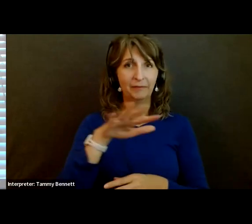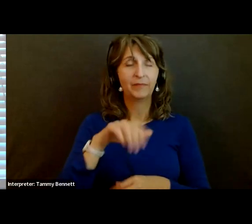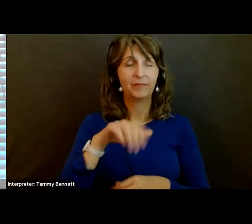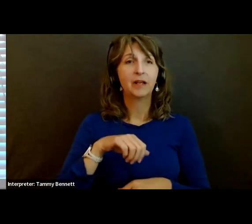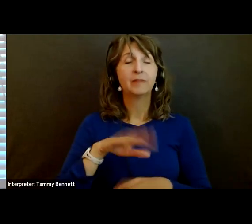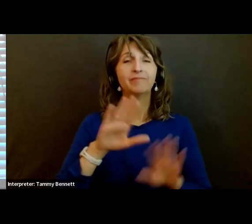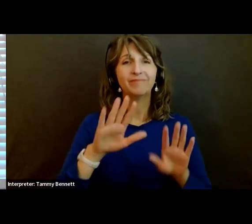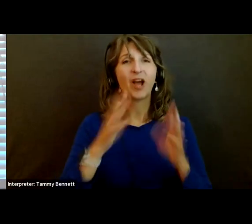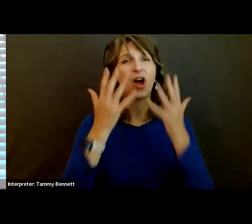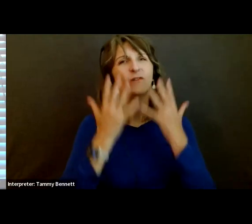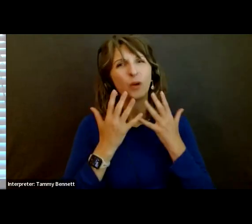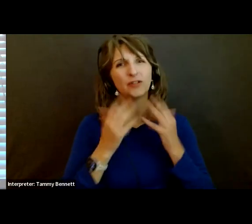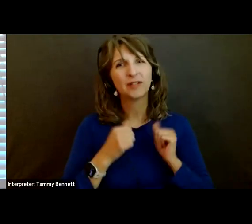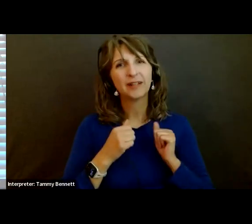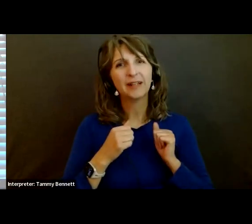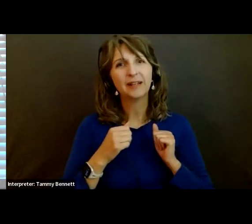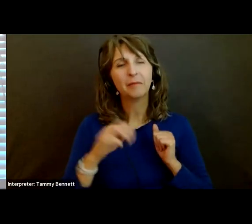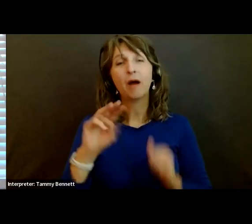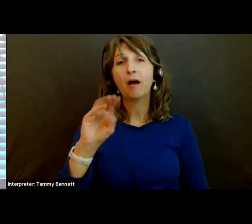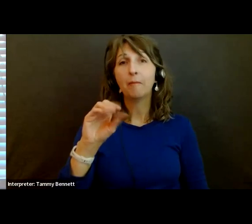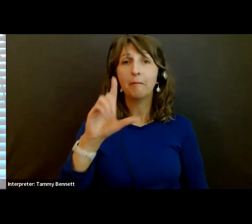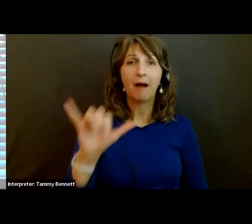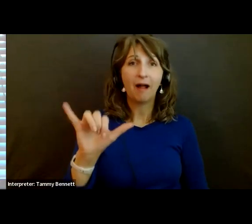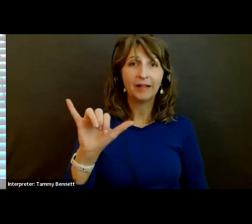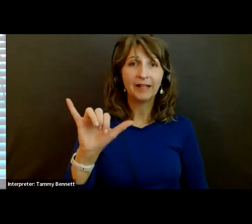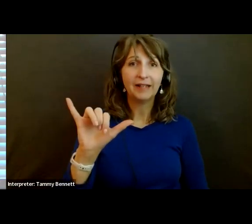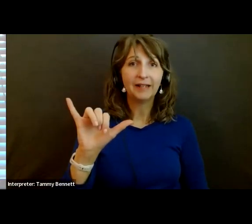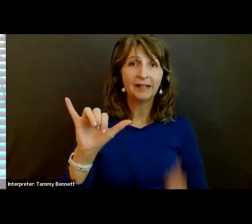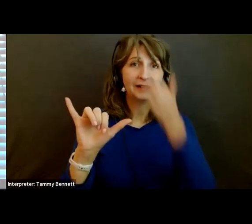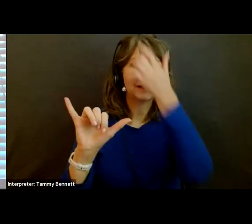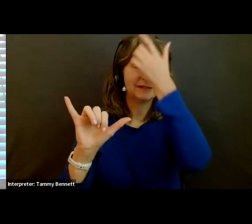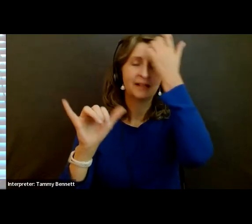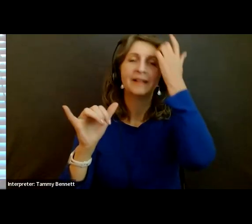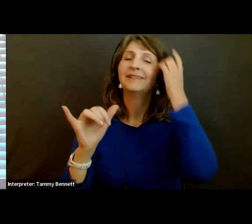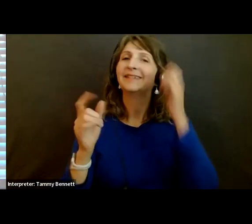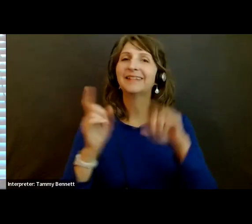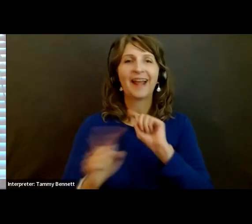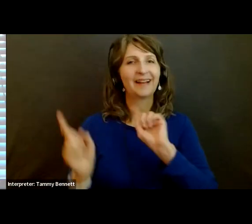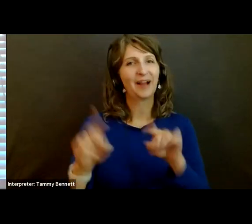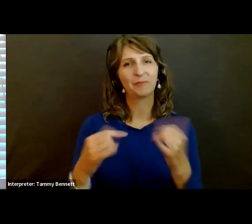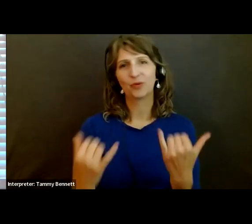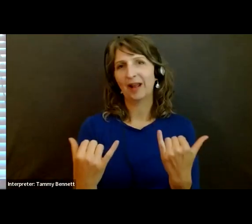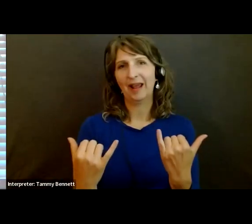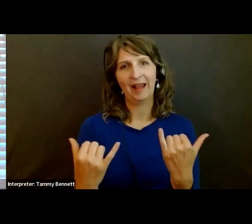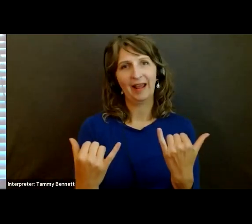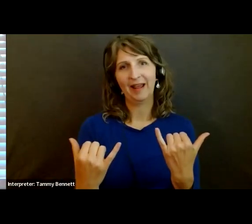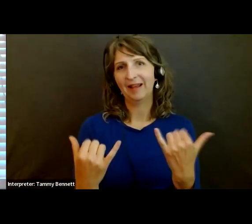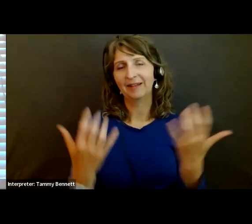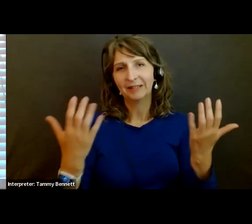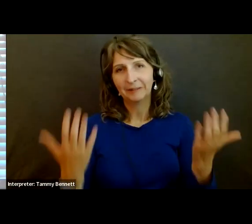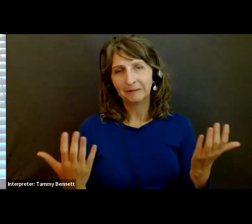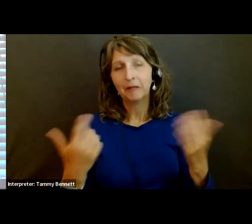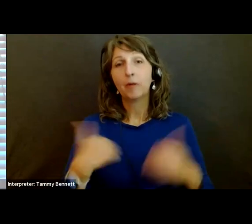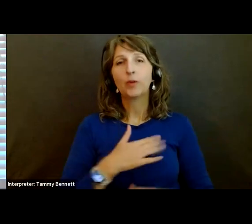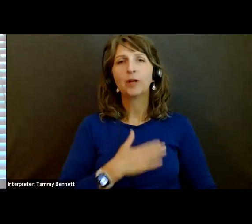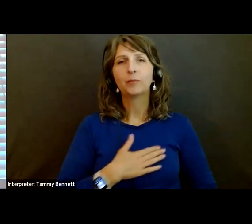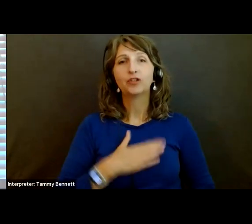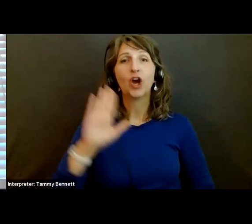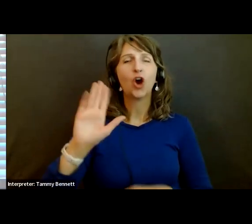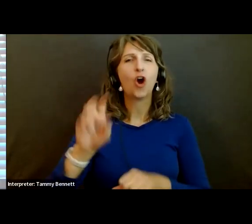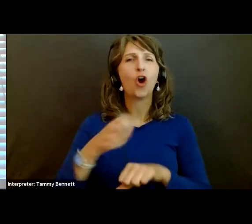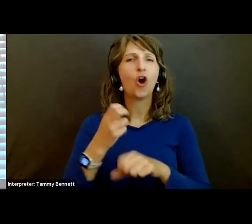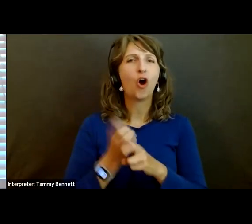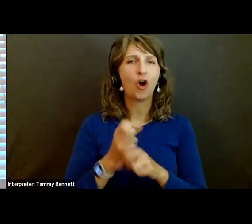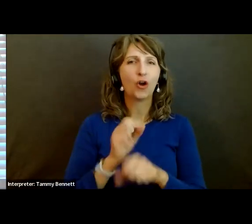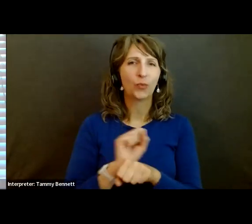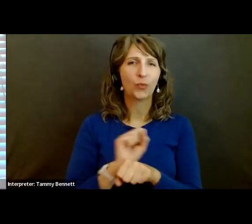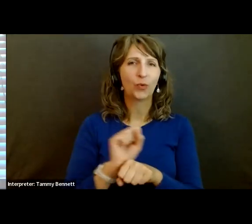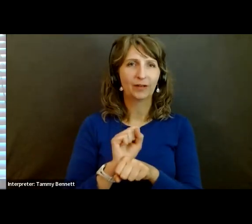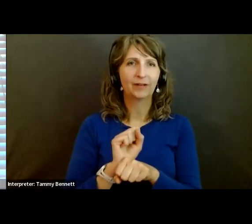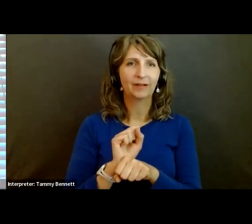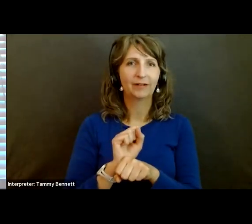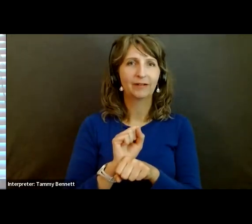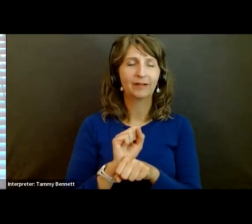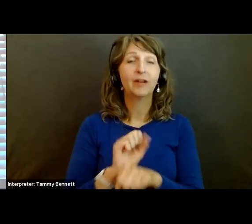Unfortunately Molly? Will not be with us today, but we do appreciate her hard work.